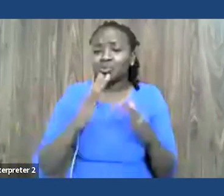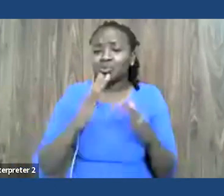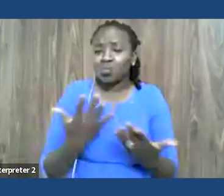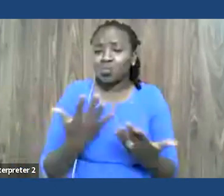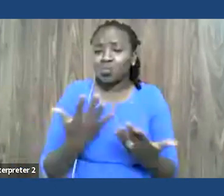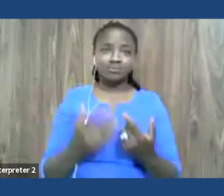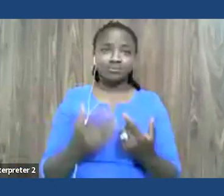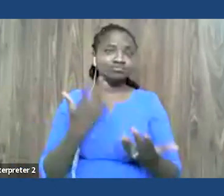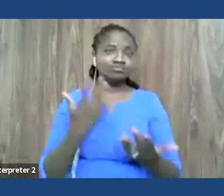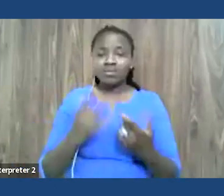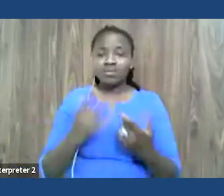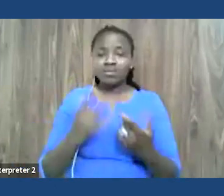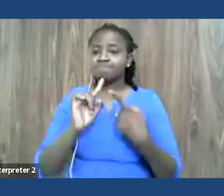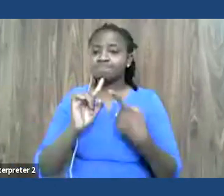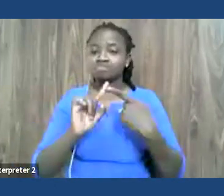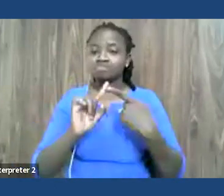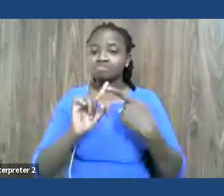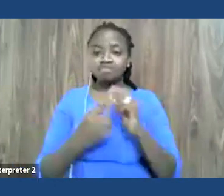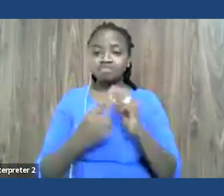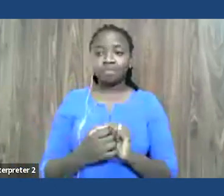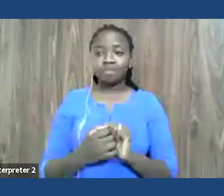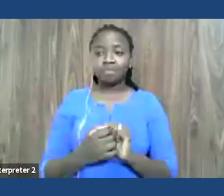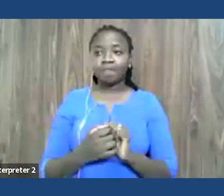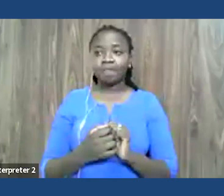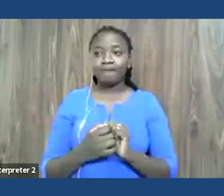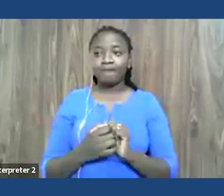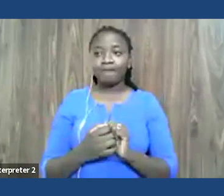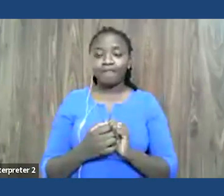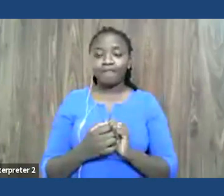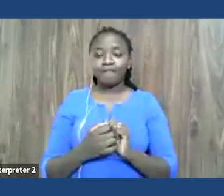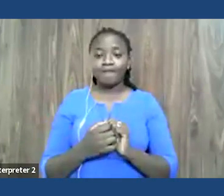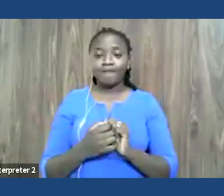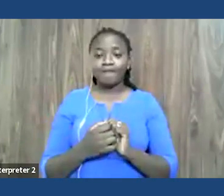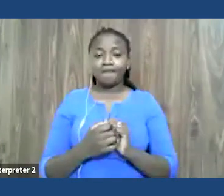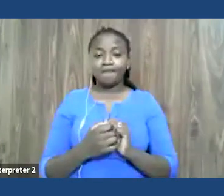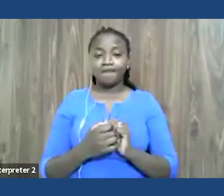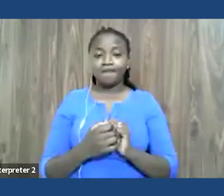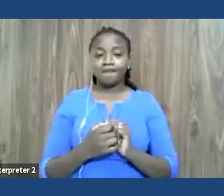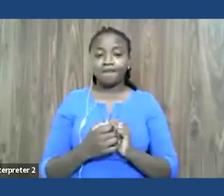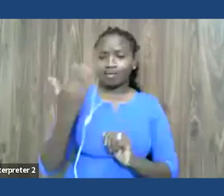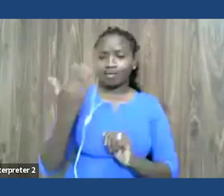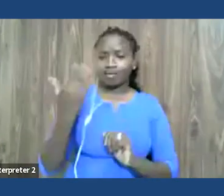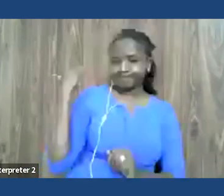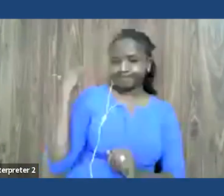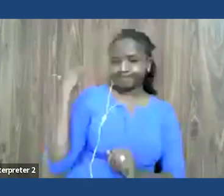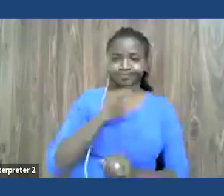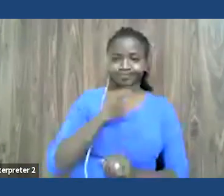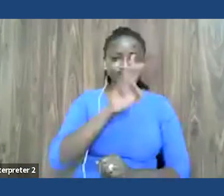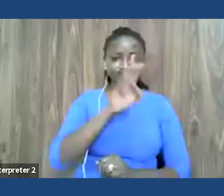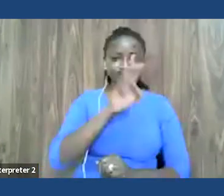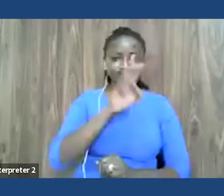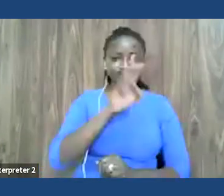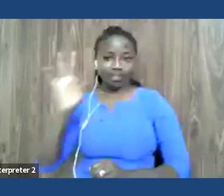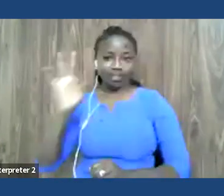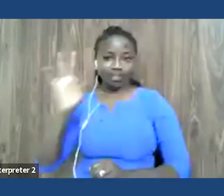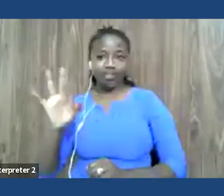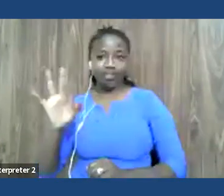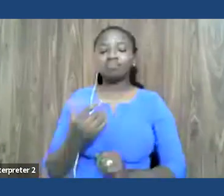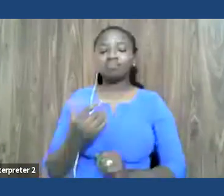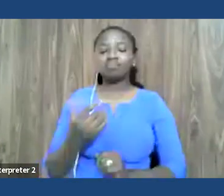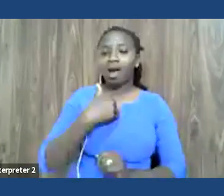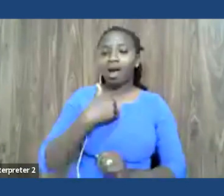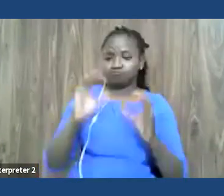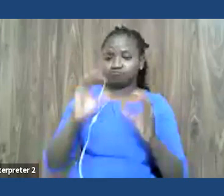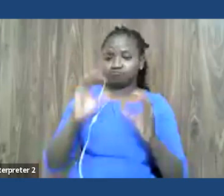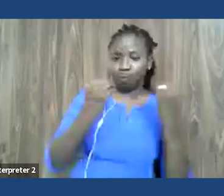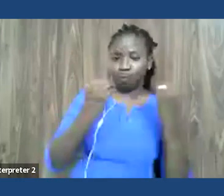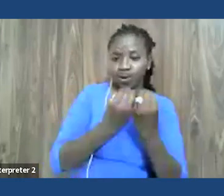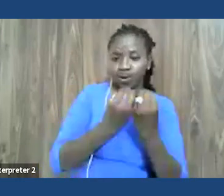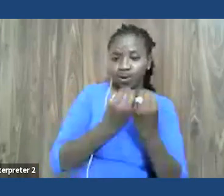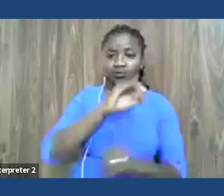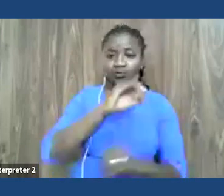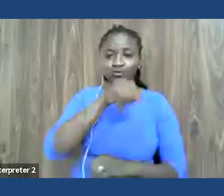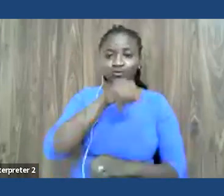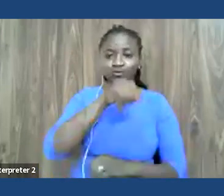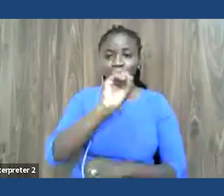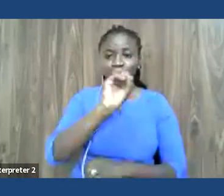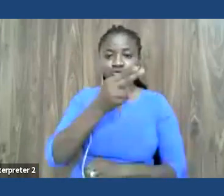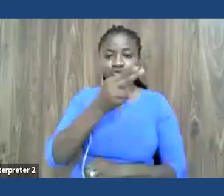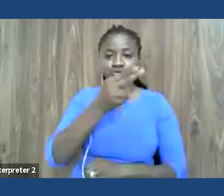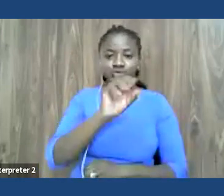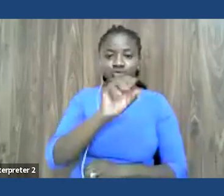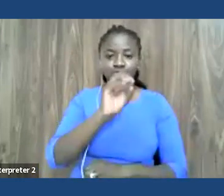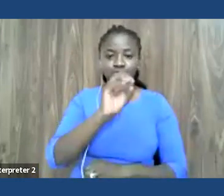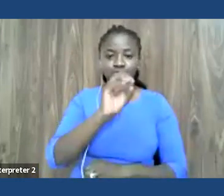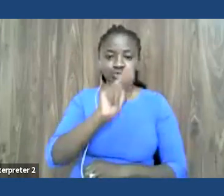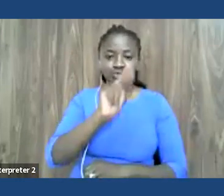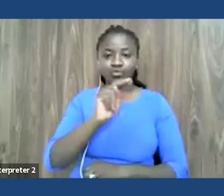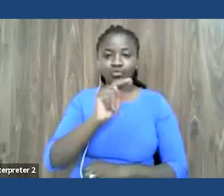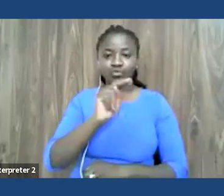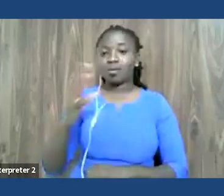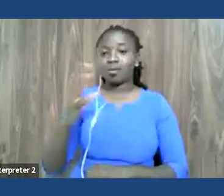For example, in 2013, Johnson & Johnson paid $2.2 billion to resolve a criminal and liability